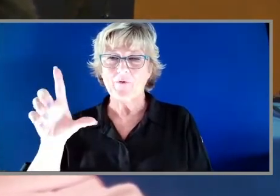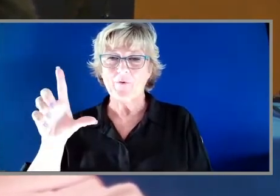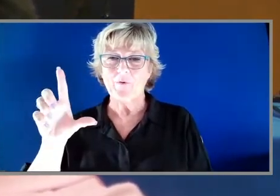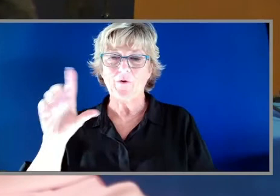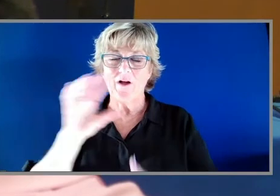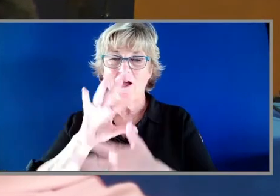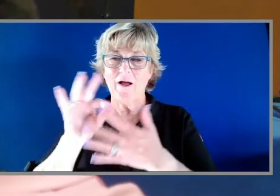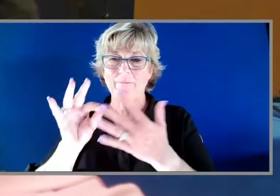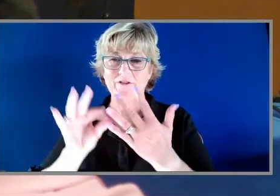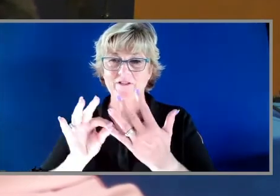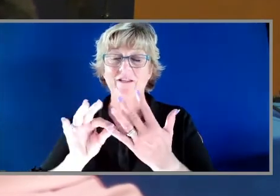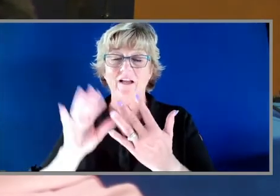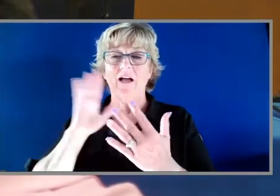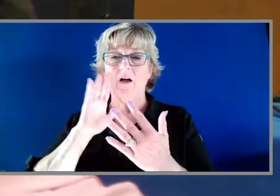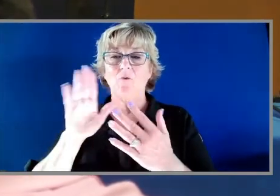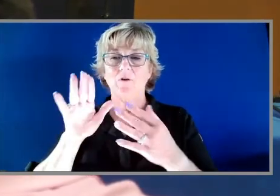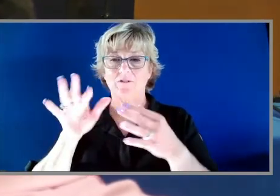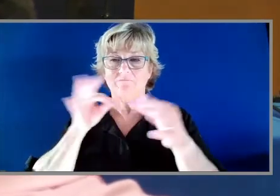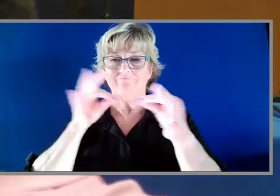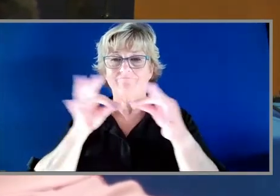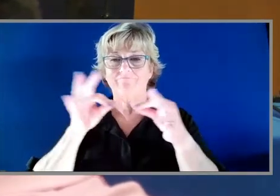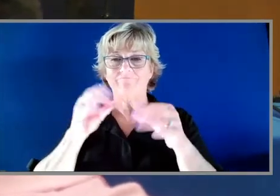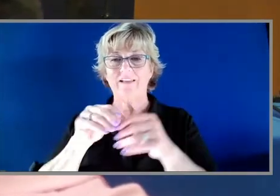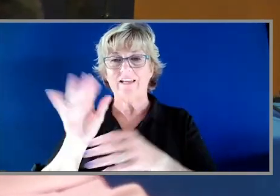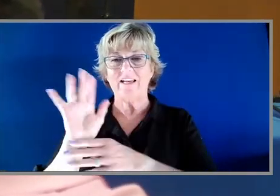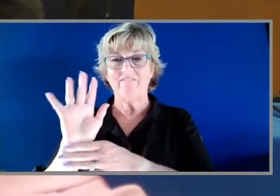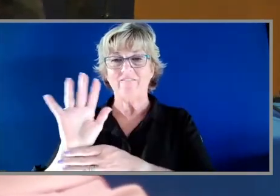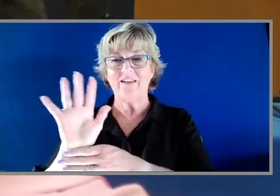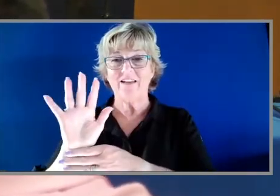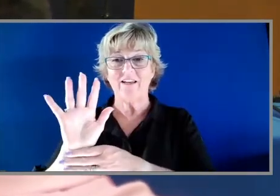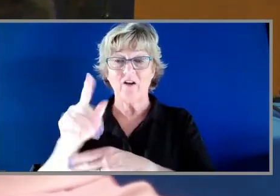Studio: So we're going to play a short video on those options, and we also have some for those that are here in person.